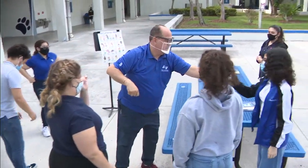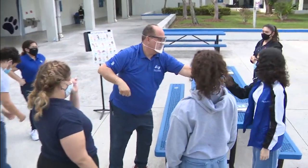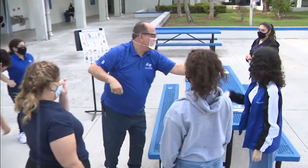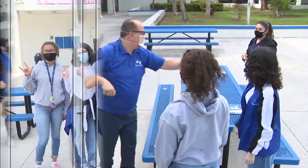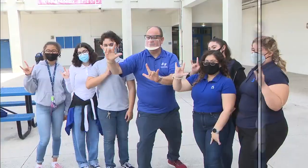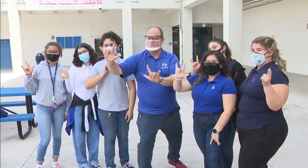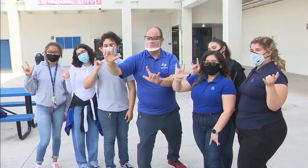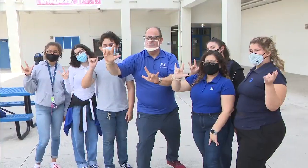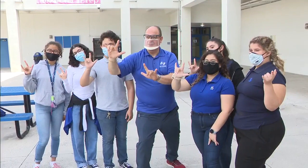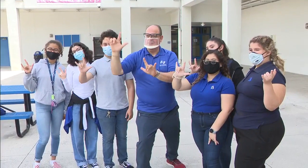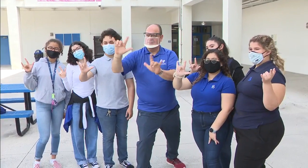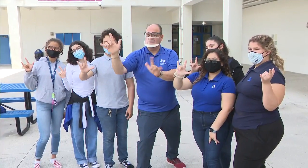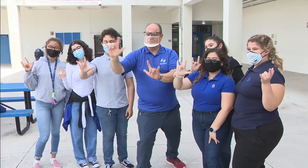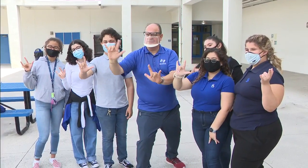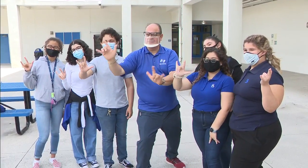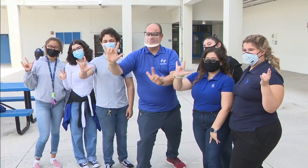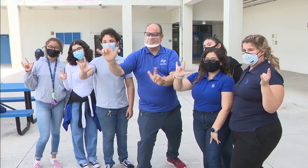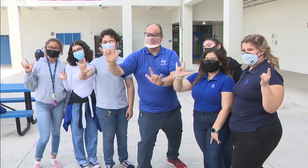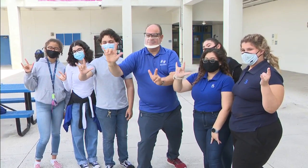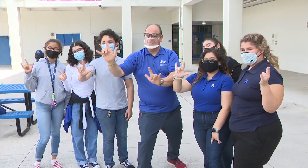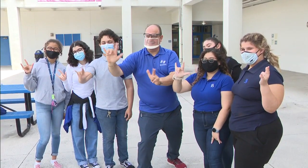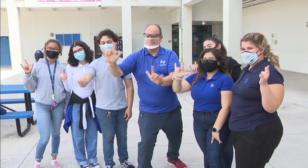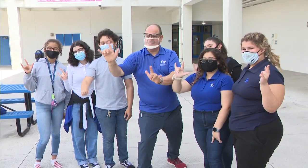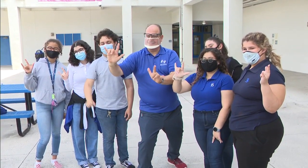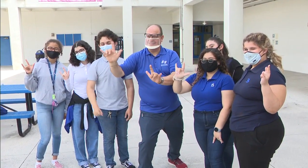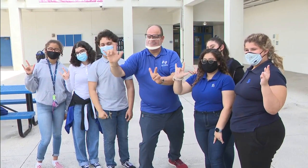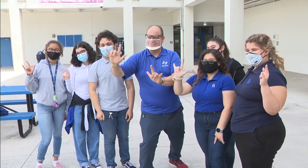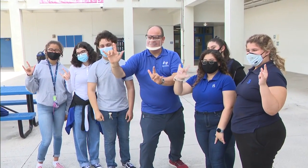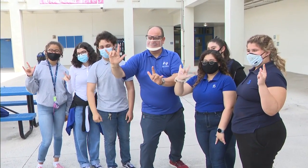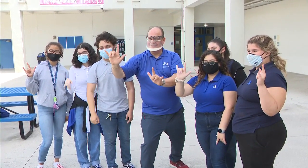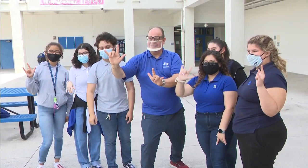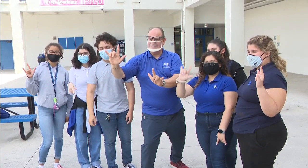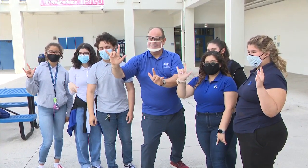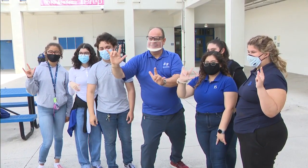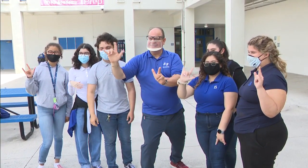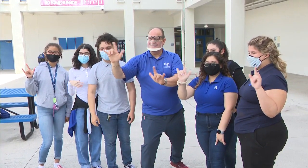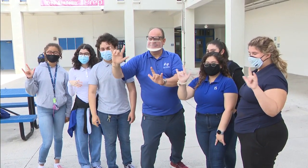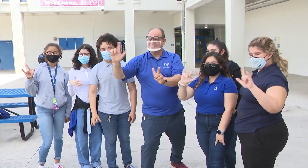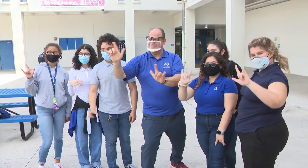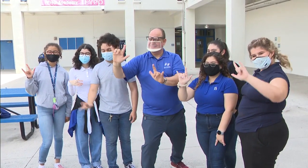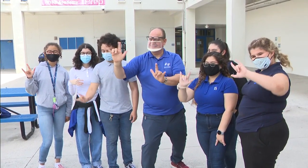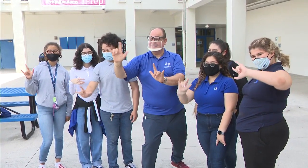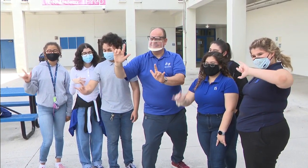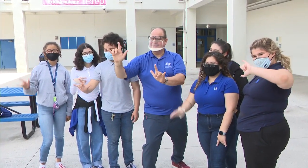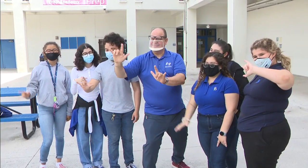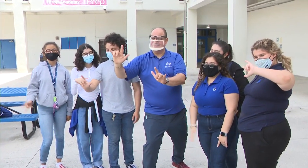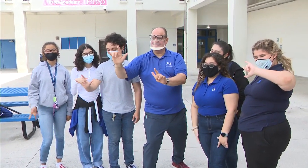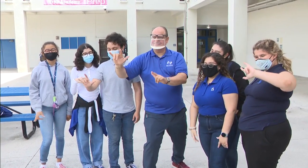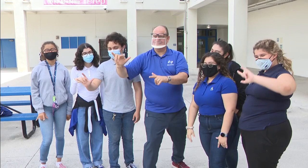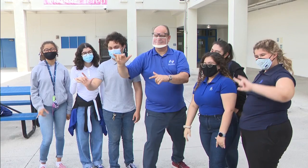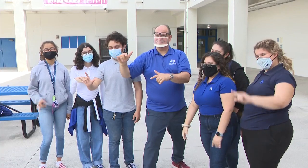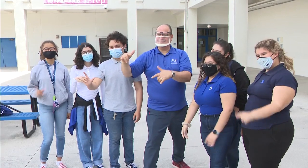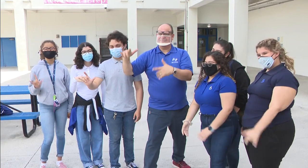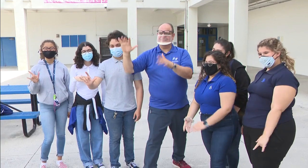TEACHERS, LIKE JOHN PAUL WHO'S